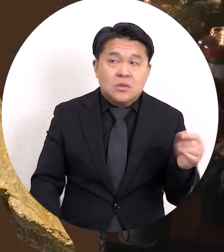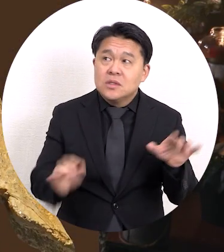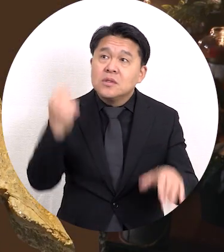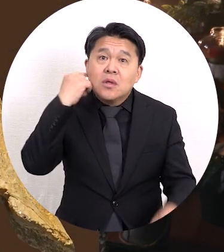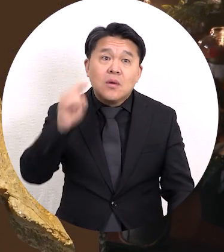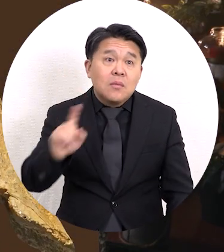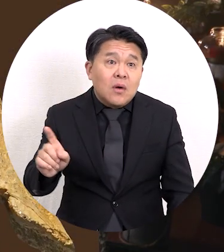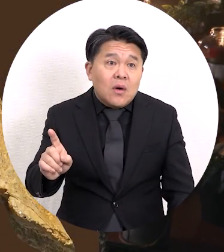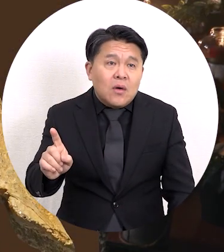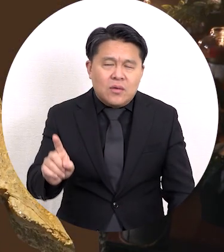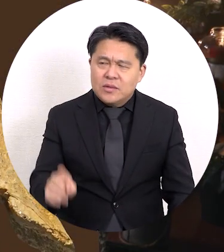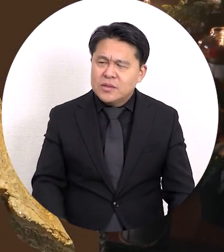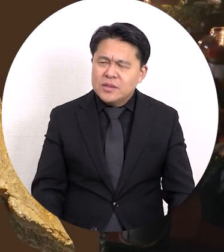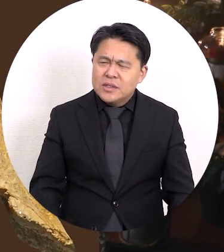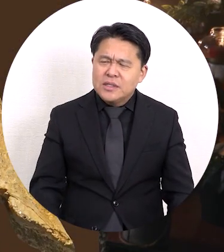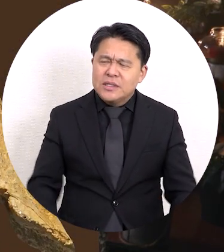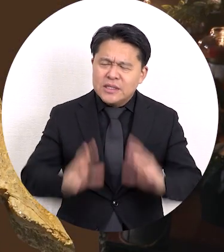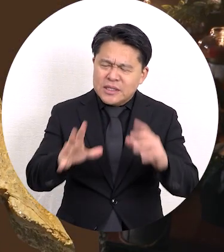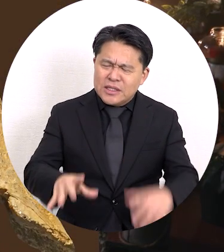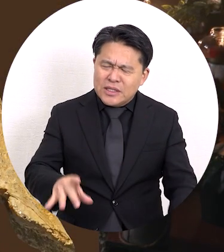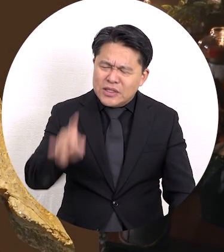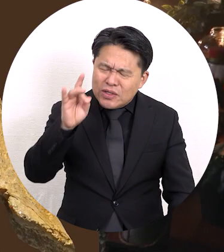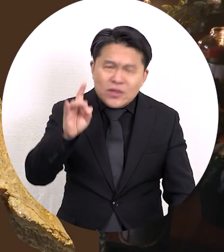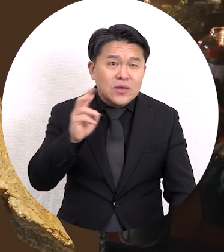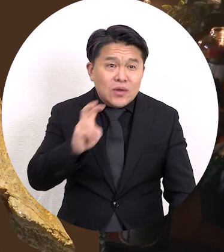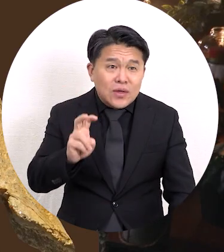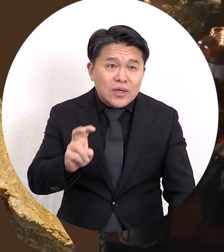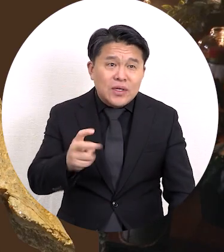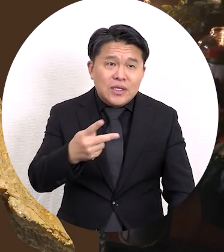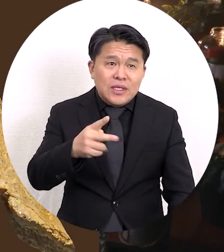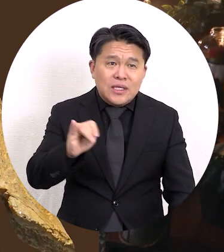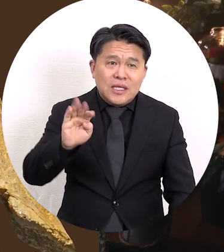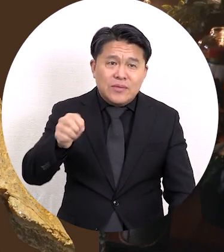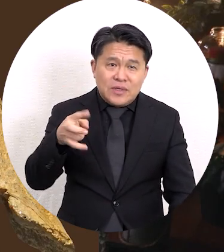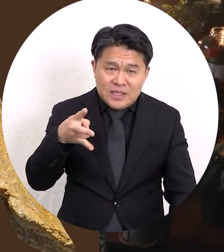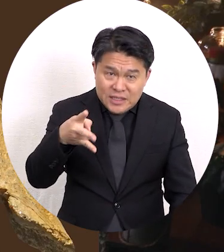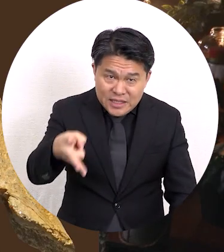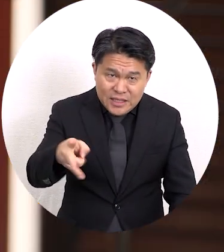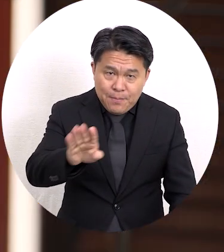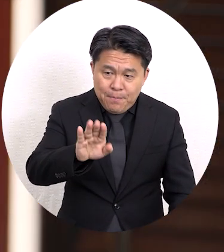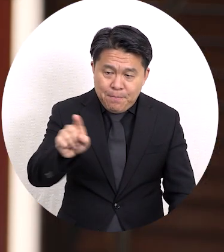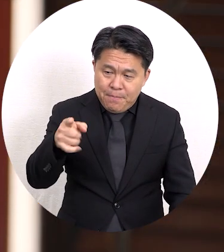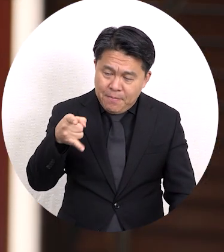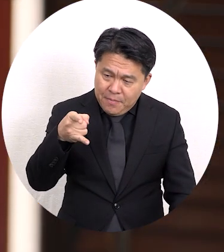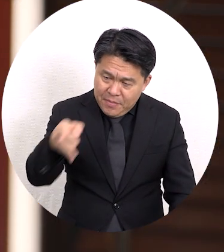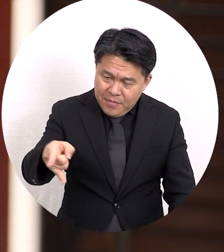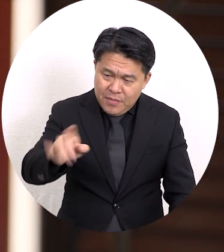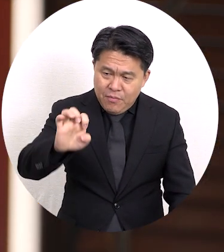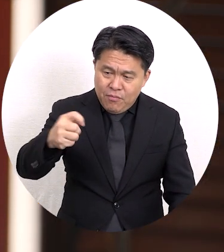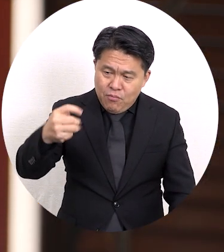the sound of the earliest known musical instrument, the Divje Babe flute. It’s not just a sound,